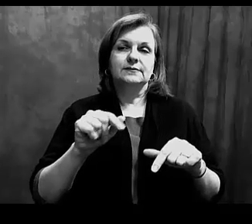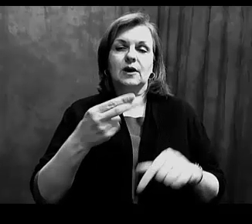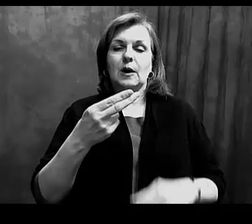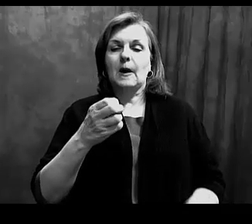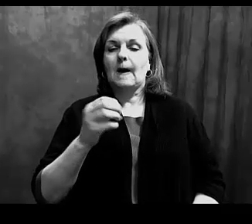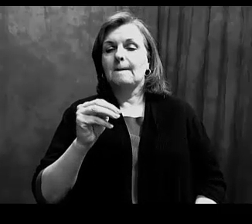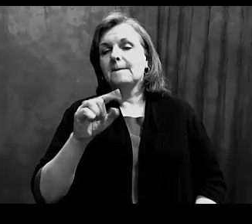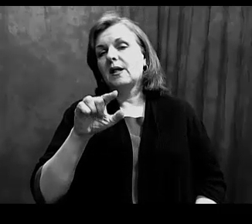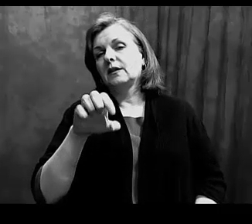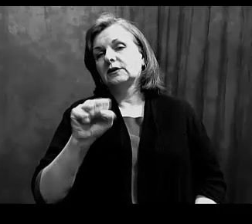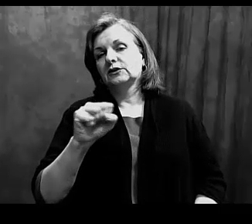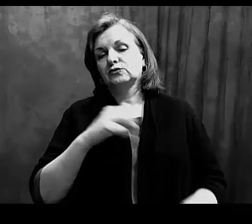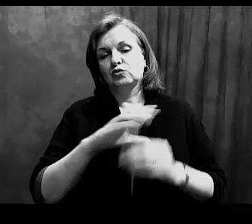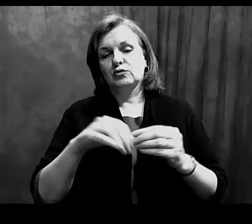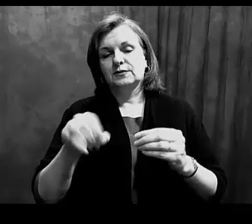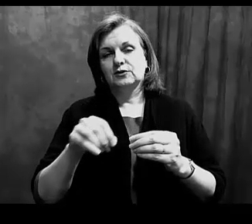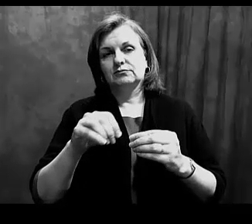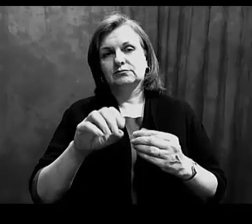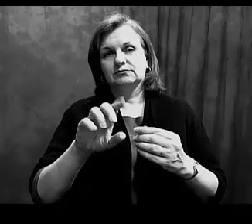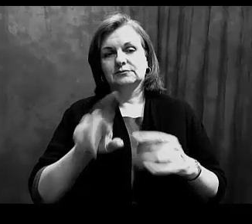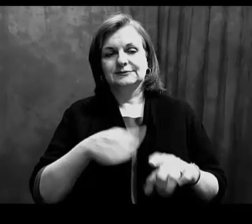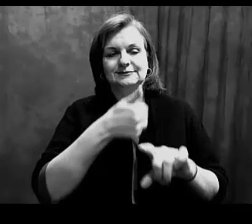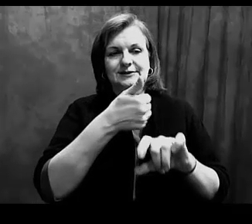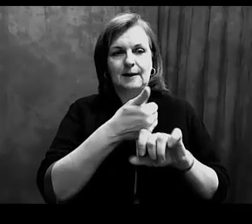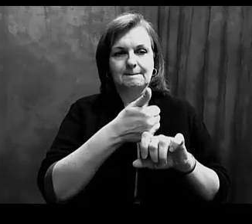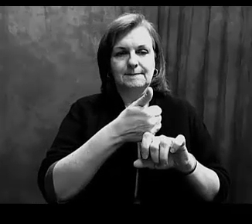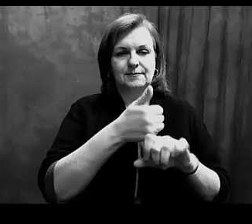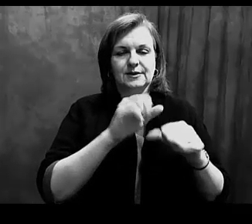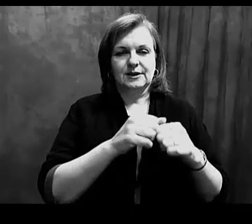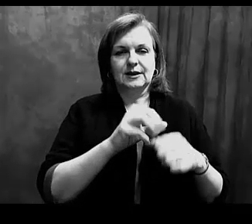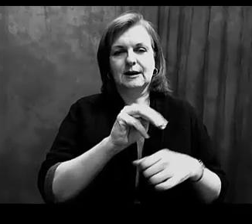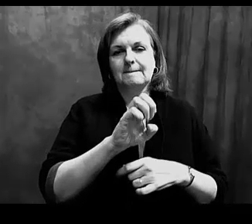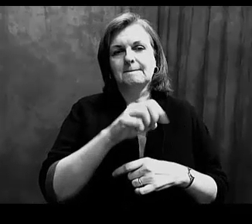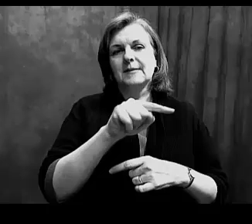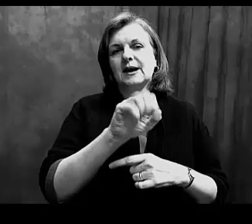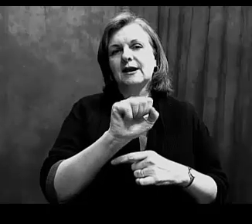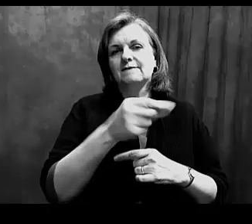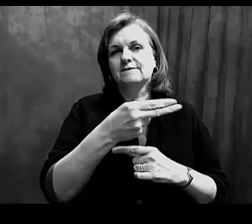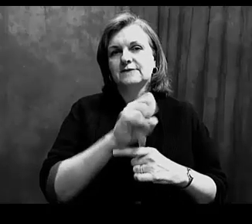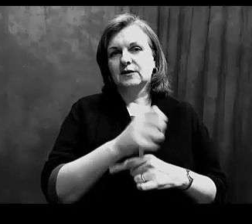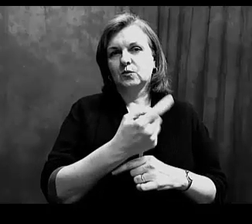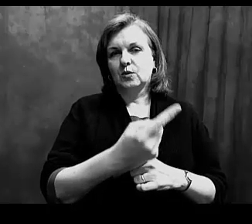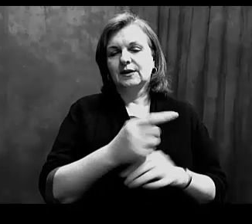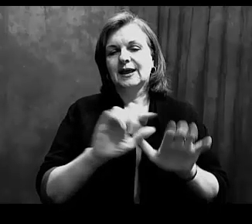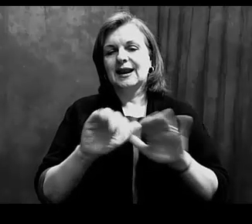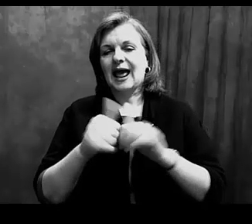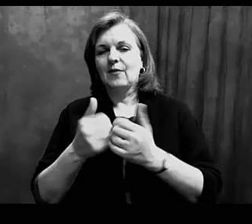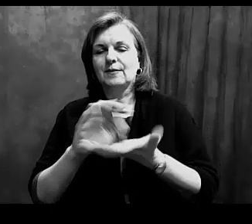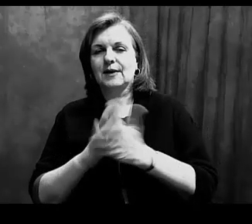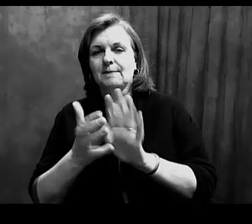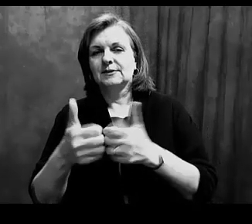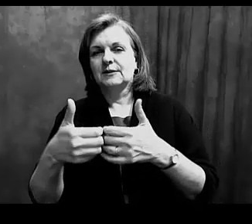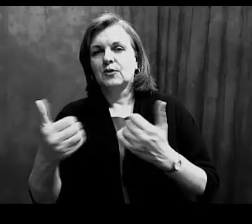in metaphase 1 and then how they align again and how things get separated